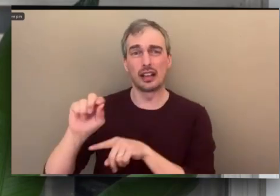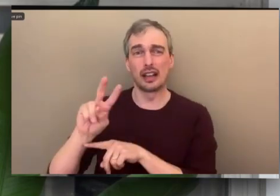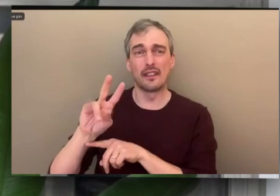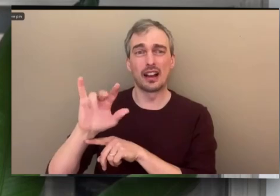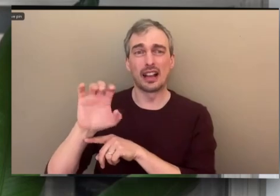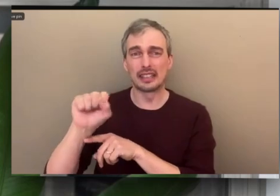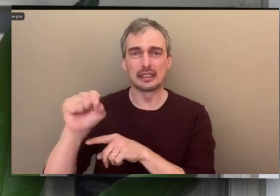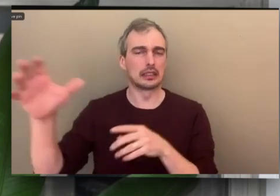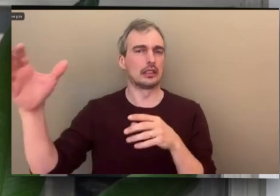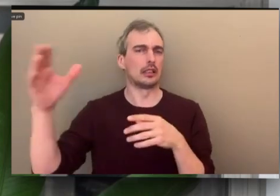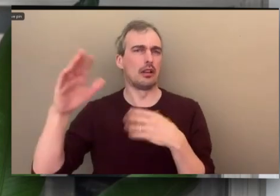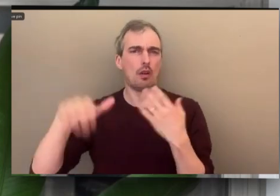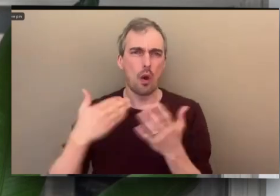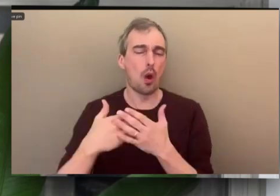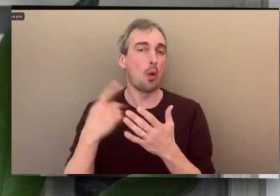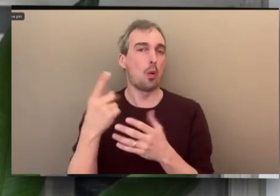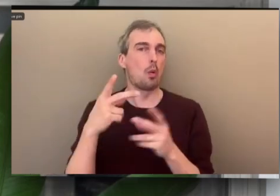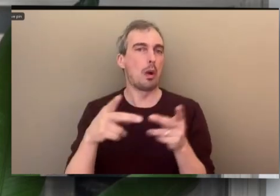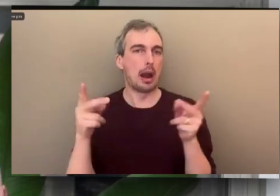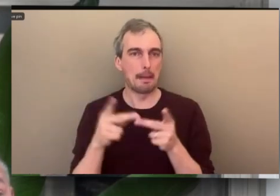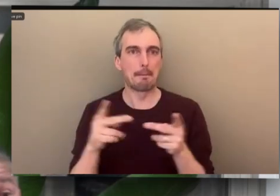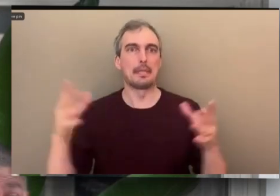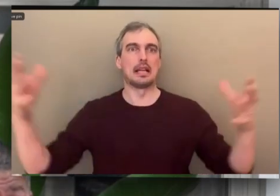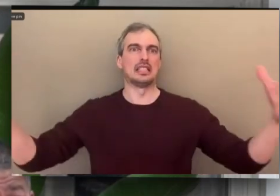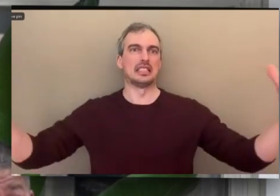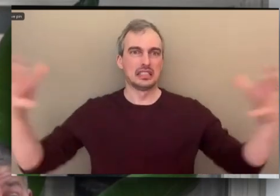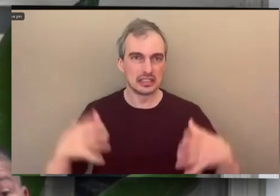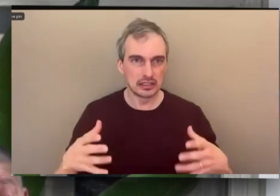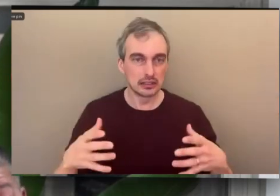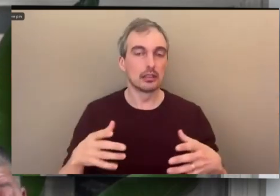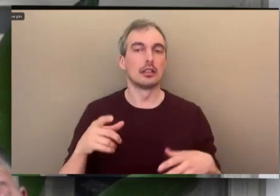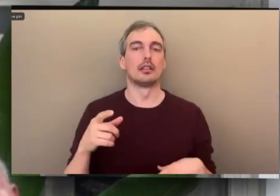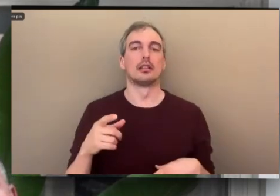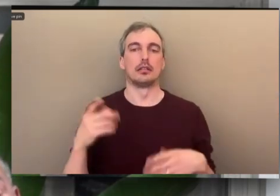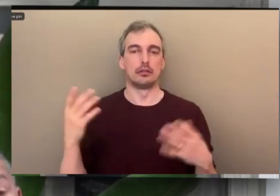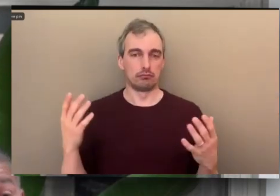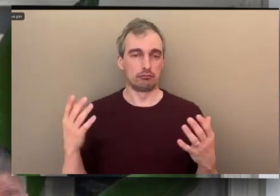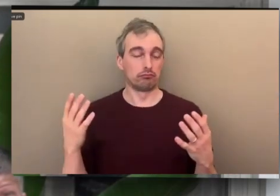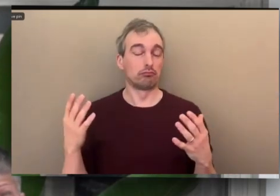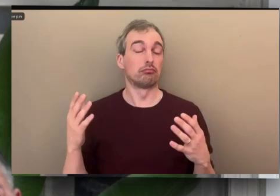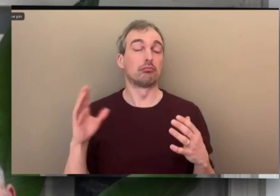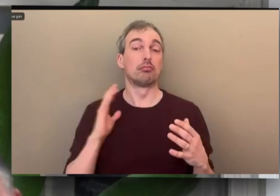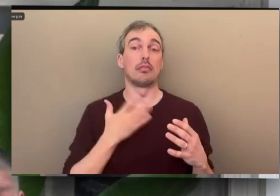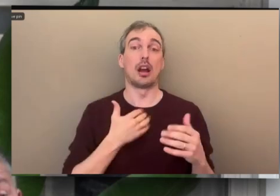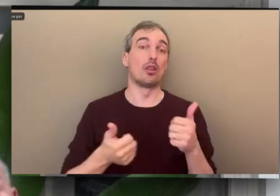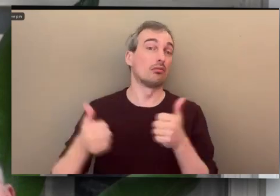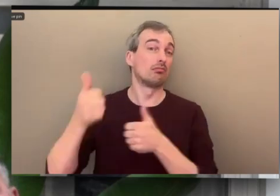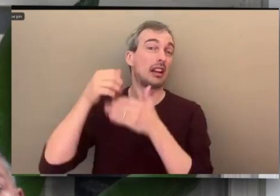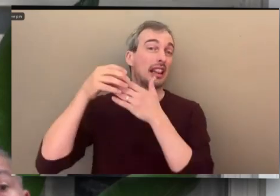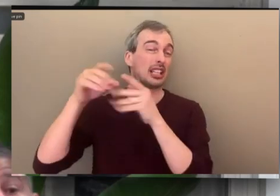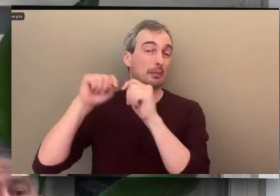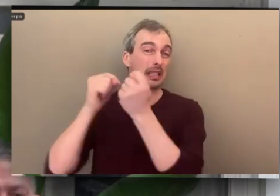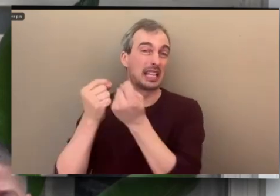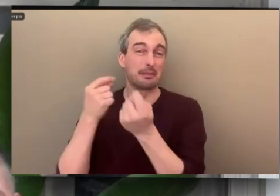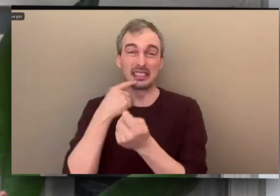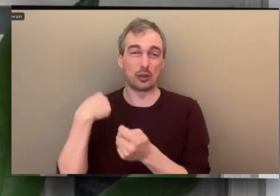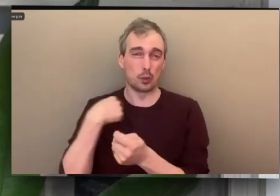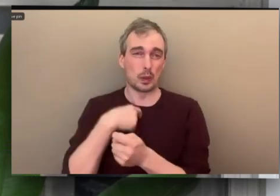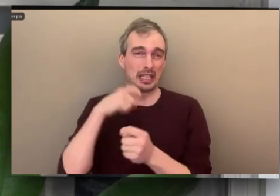We need to get the efficiencies of the best in class accessibility program. I don't say that light-heartedly. We've been benchmarked. Again, we're not perfect.